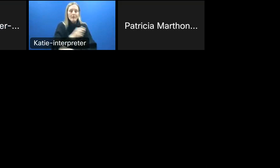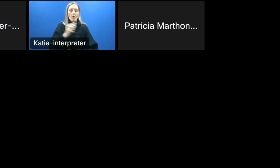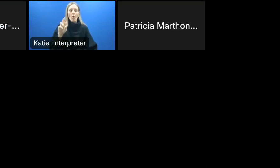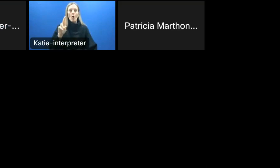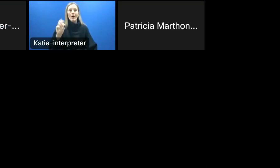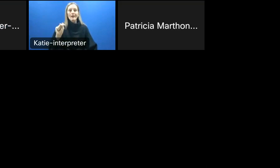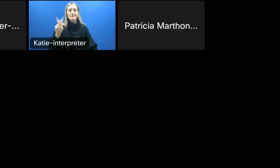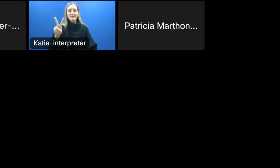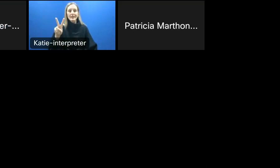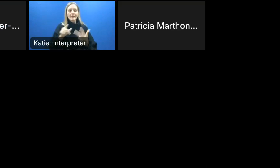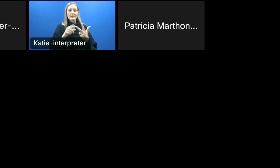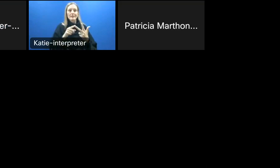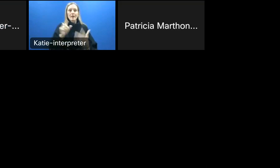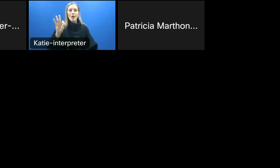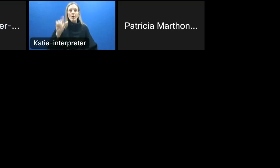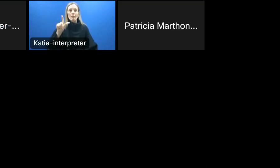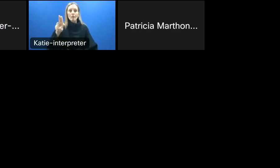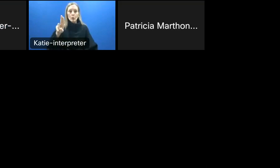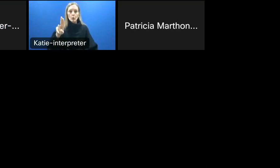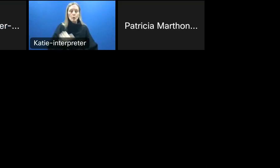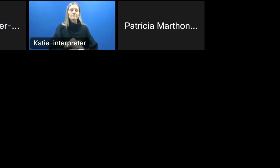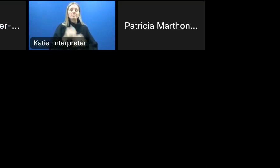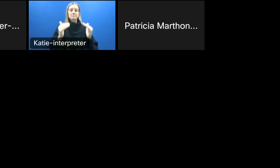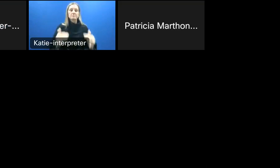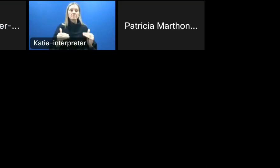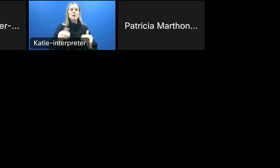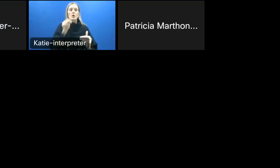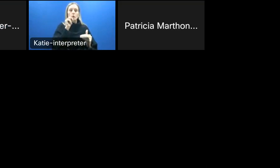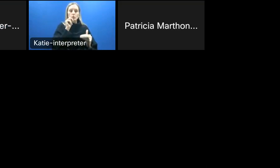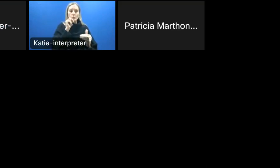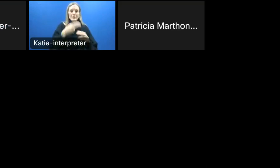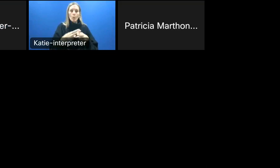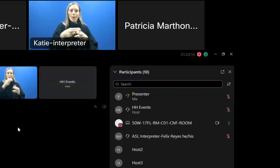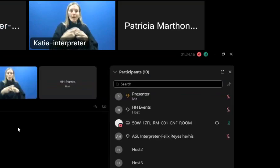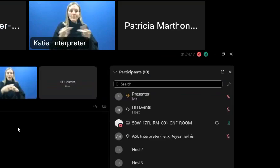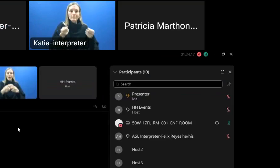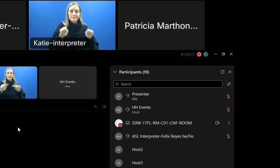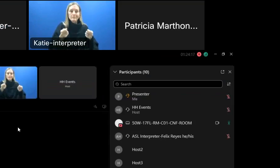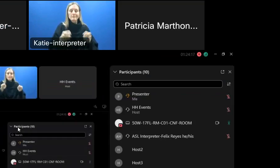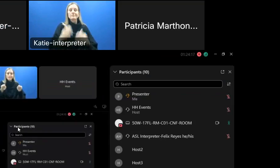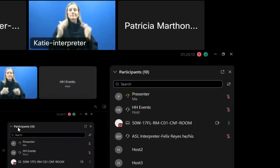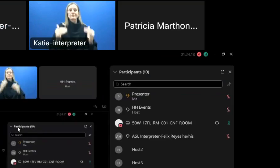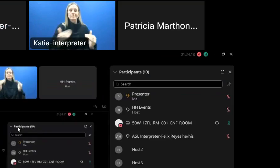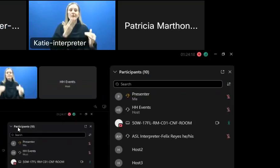Nutrition and wheat management, diabetes, management and chronic disease management.